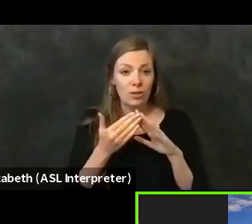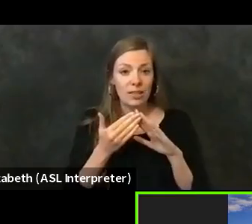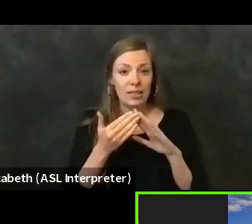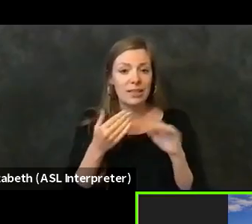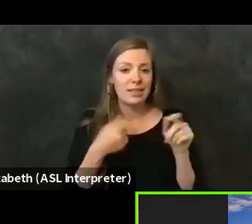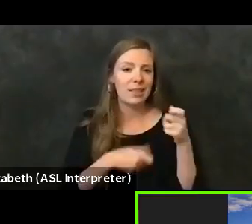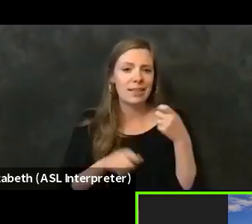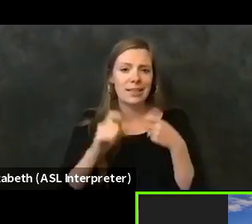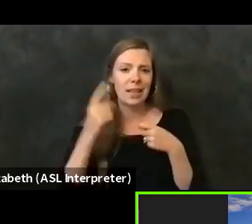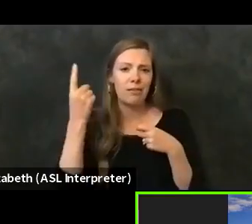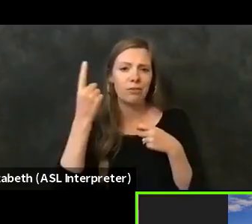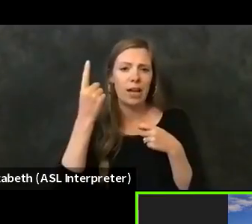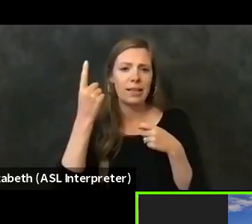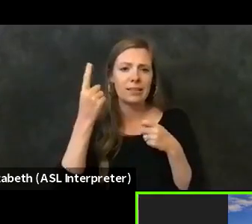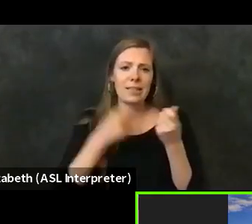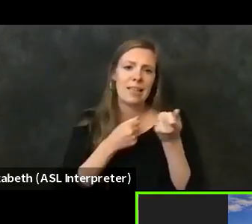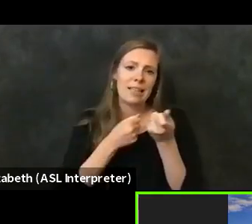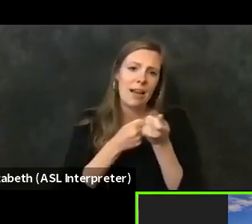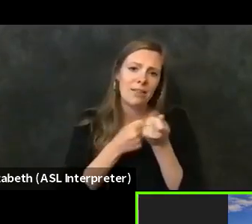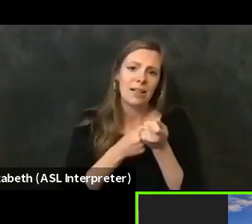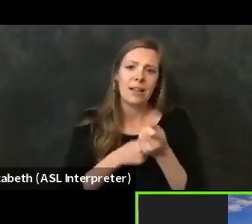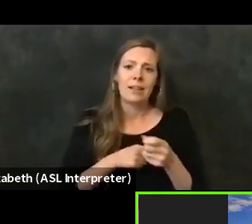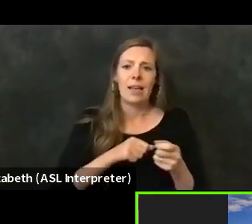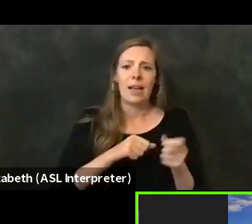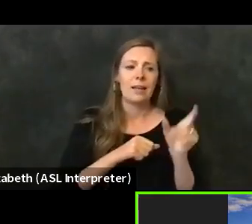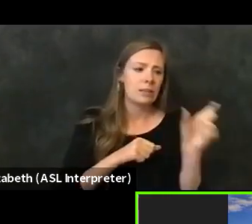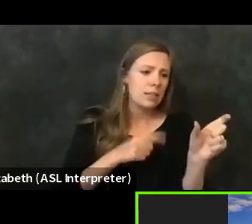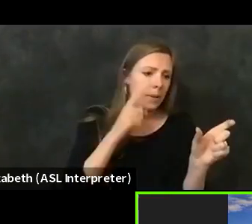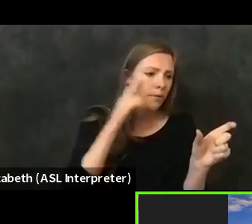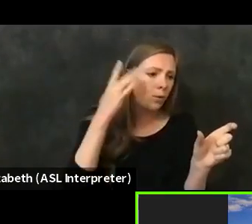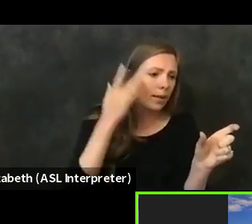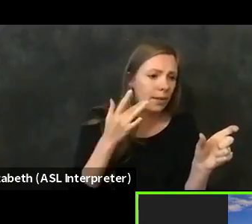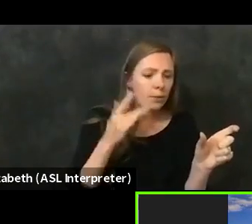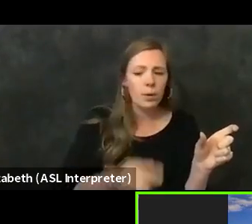that has this many doses in California and this many people.